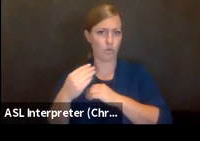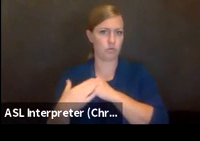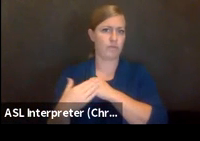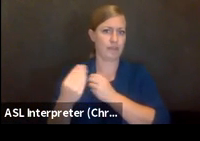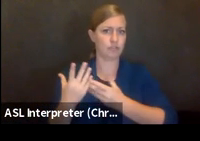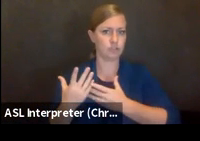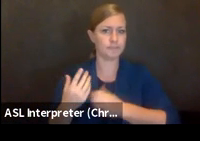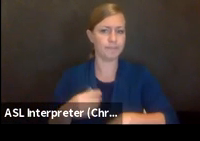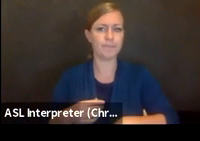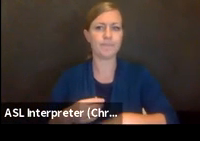Kristina Wambold: That most parents